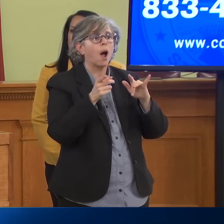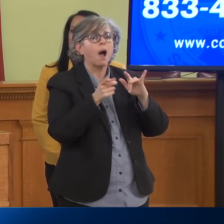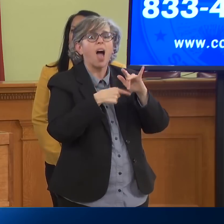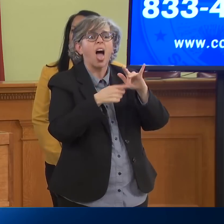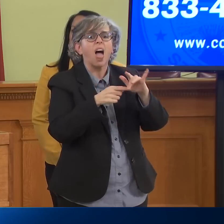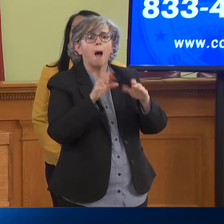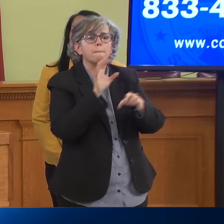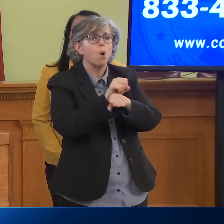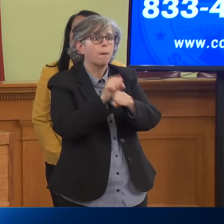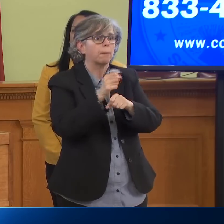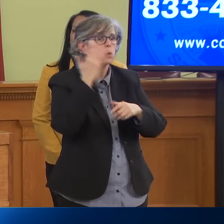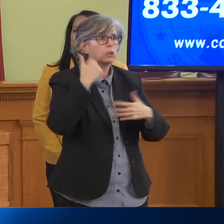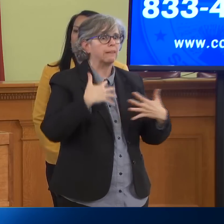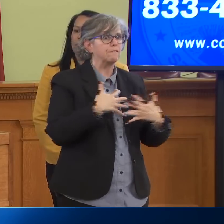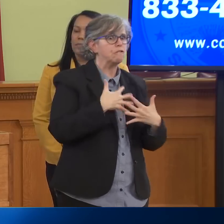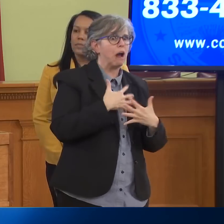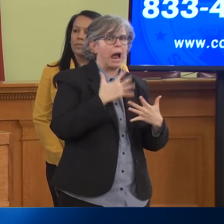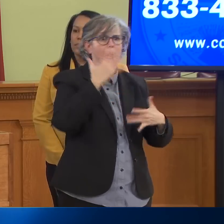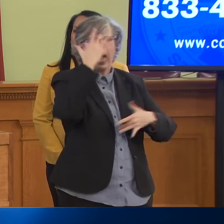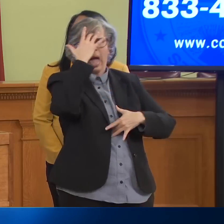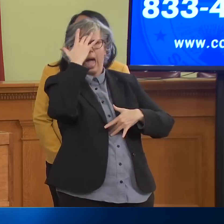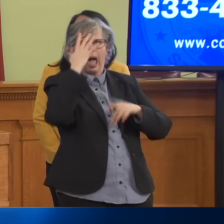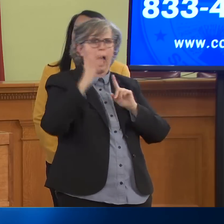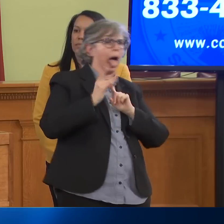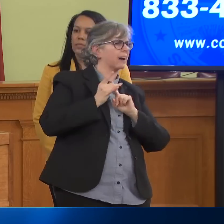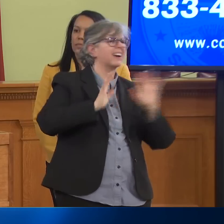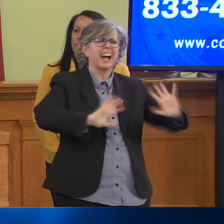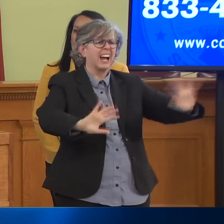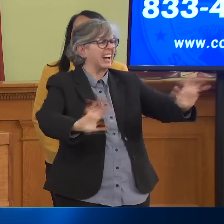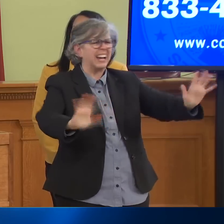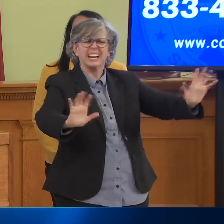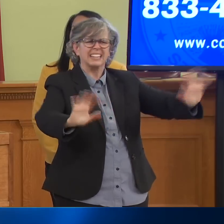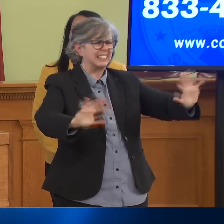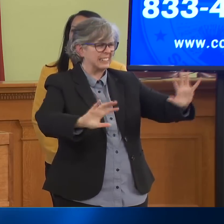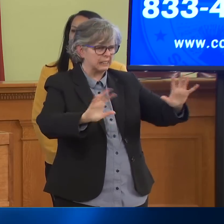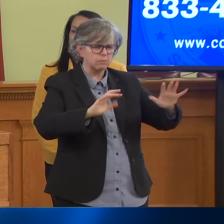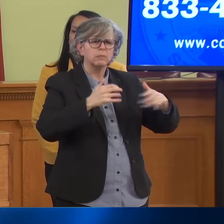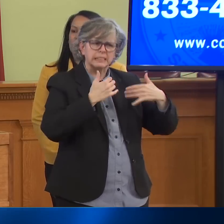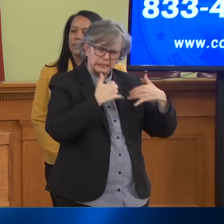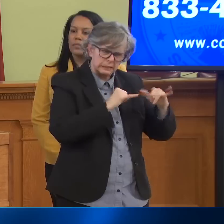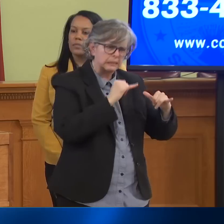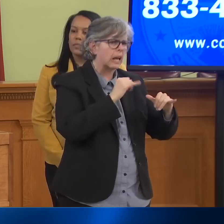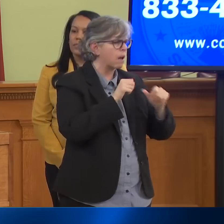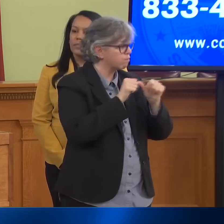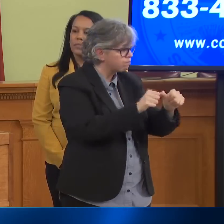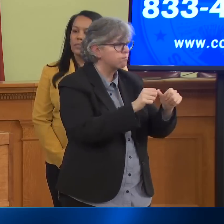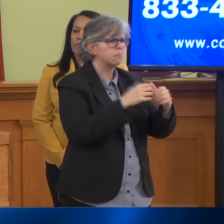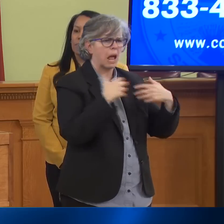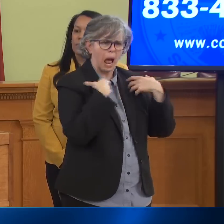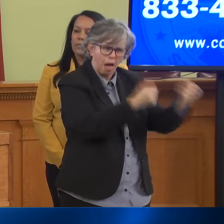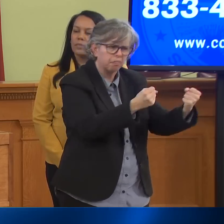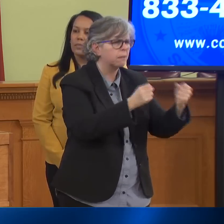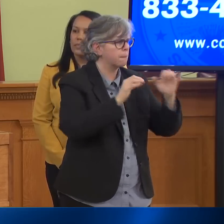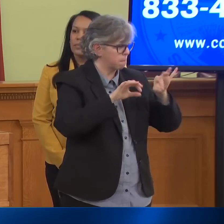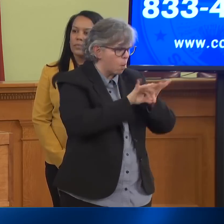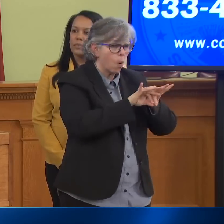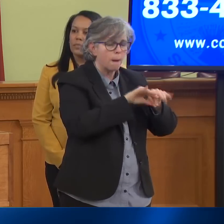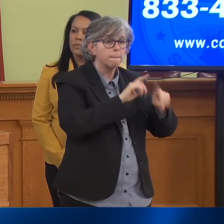TREATMENT CENTER. ALSO DID NOT SKIP APPOINTMENTS BECAUSE YOU'RE AFRAID OF EXPOSURE. WE WANT YOU TO GET THE COUNSELING AND OTHER SERVICES